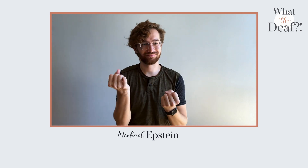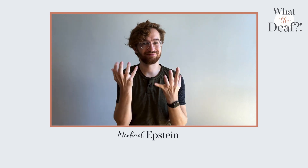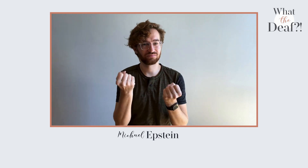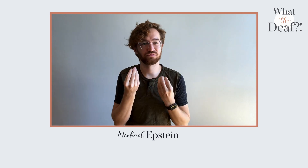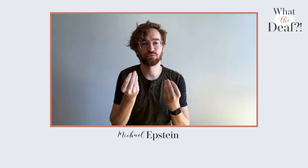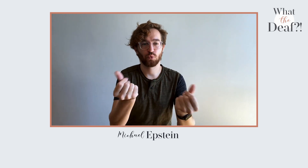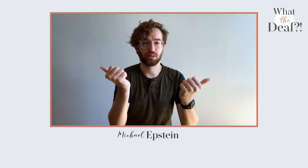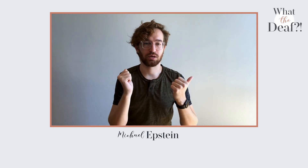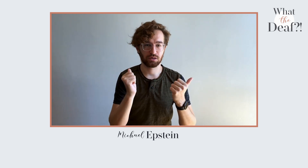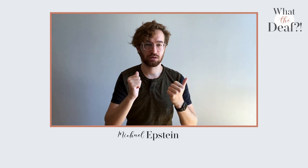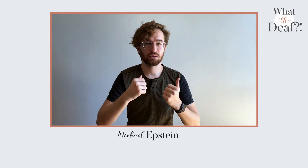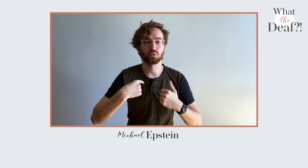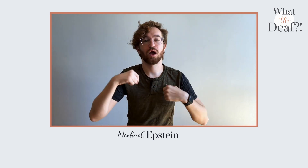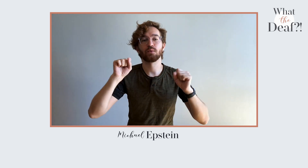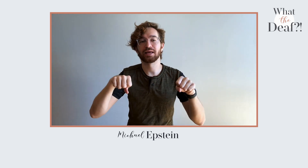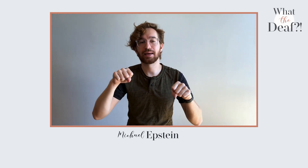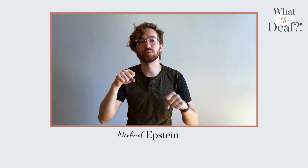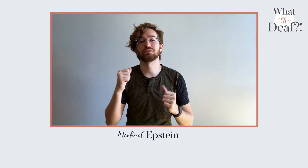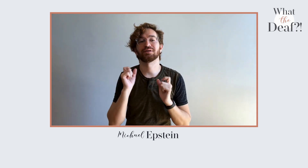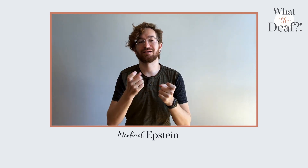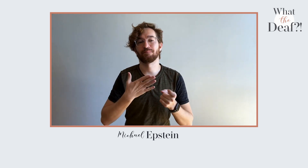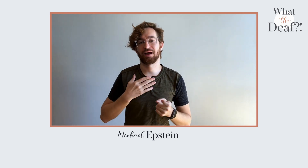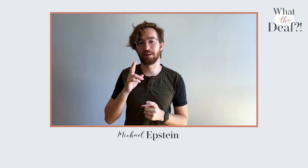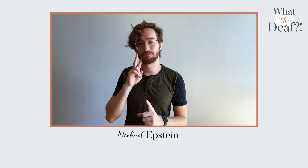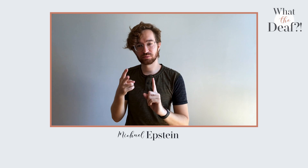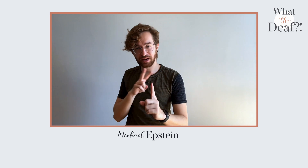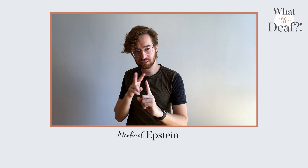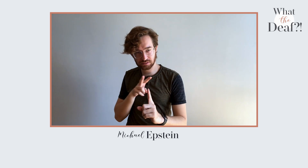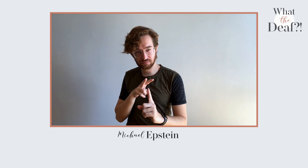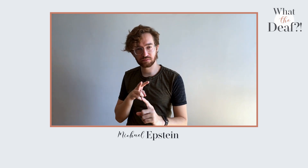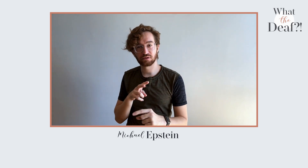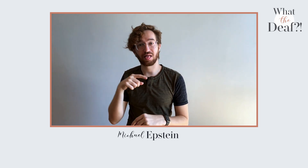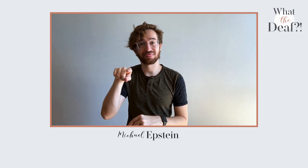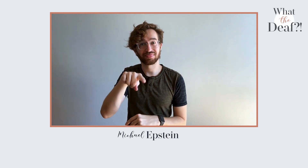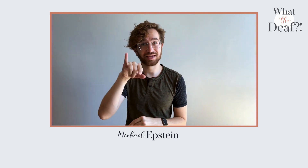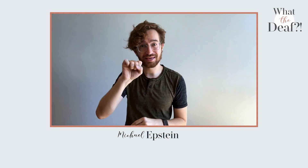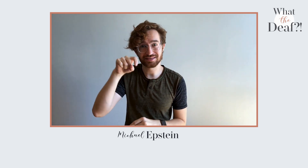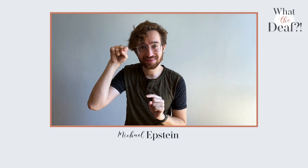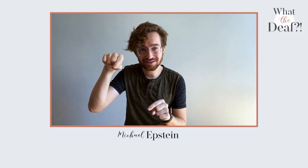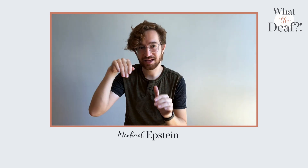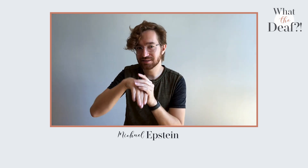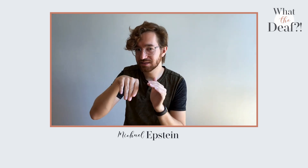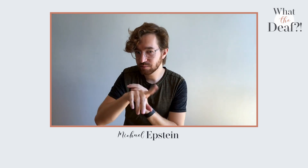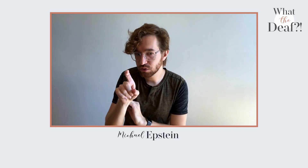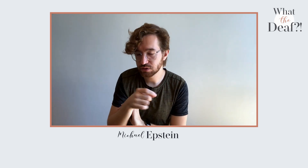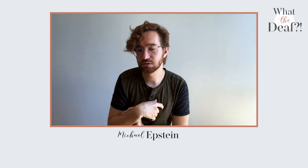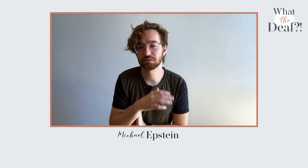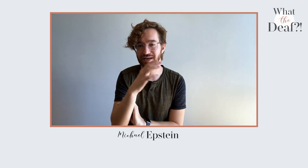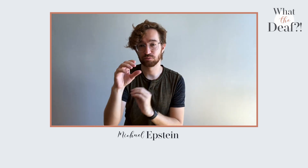that could sign fluently. So at that point, I was then able to provide my perspective. Is this accessible for the deaf actors?